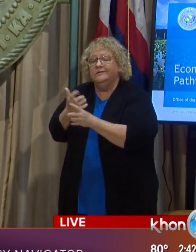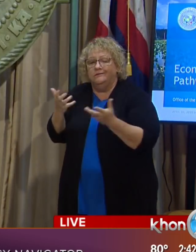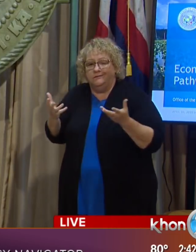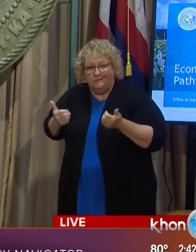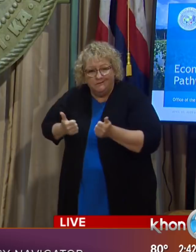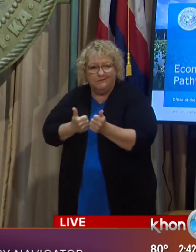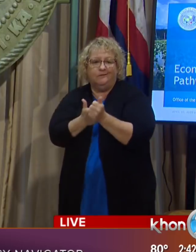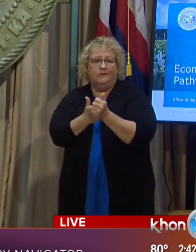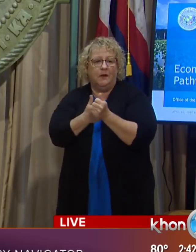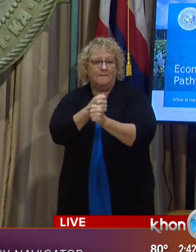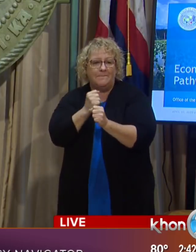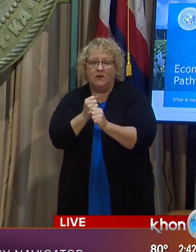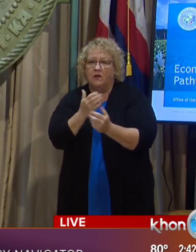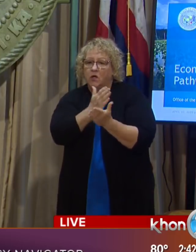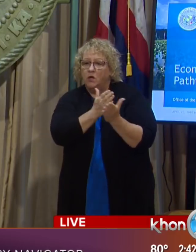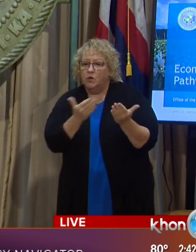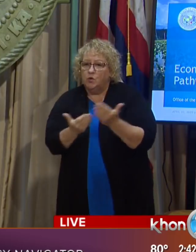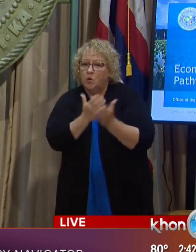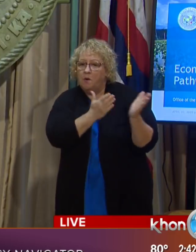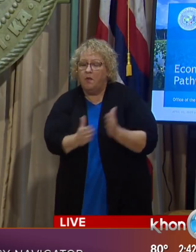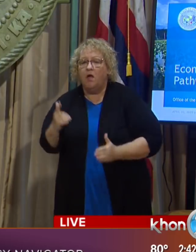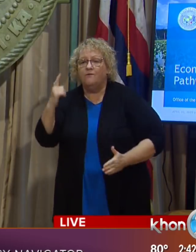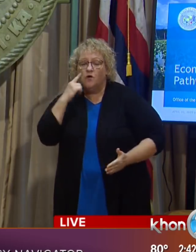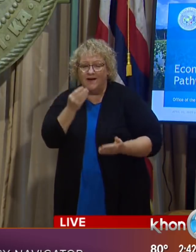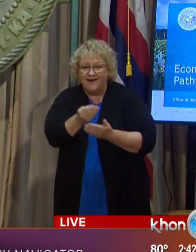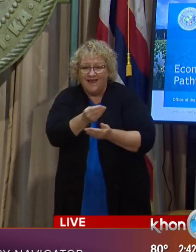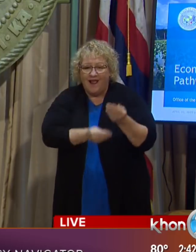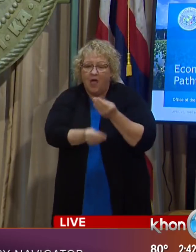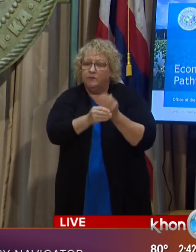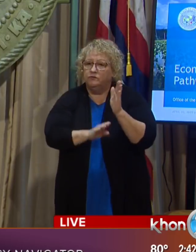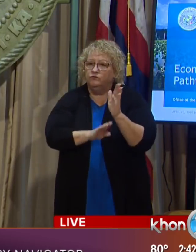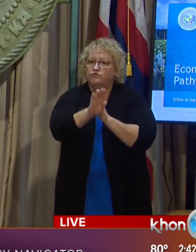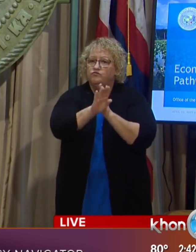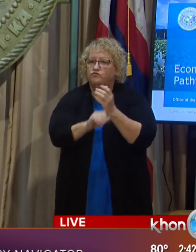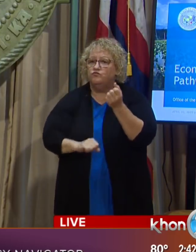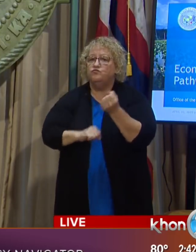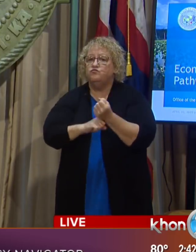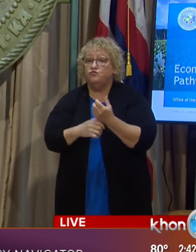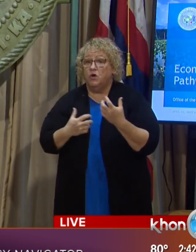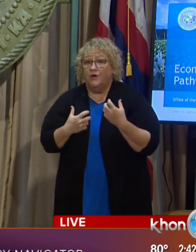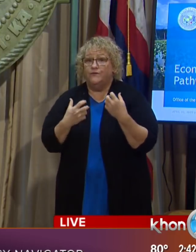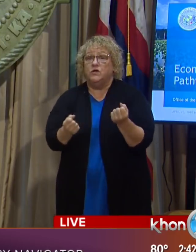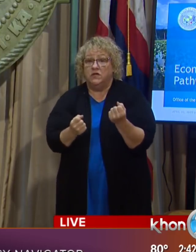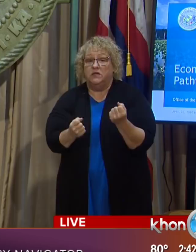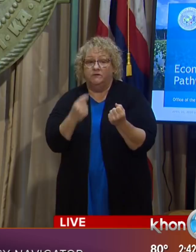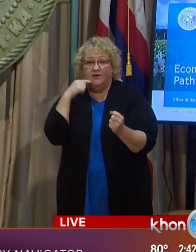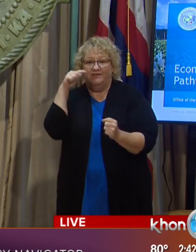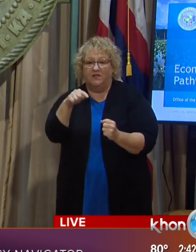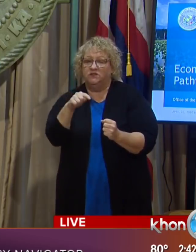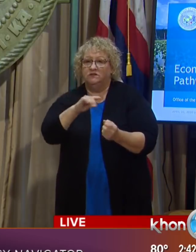SOME WORK WE HAVE BEEN DOING OVER THE LAST WEEK. AS A GOVERNOR INDICATED, COMING UP WITH PLANS TO ADDRESS